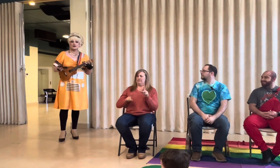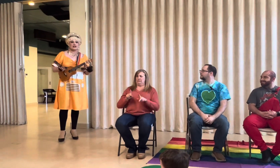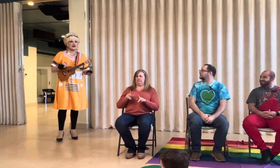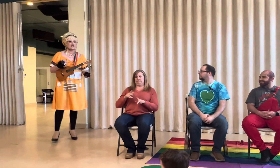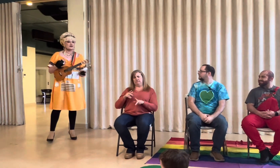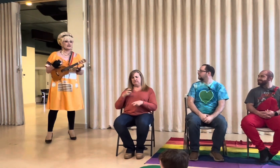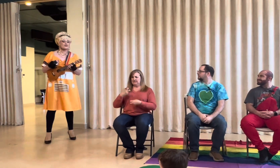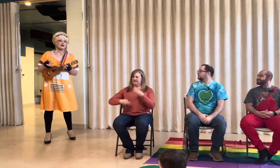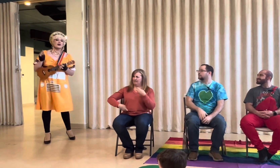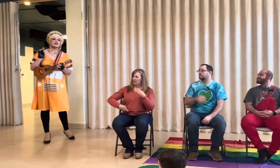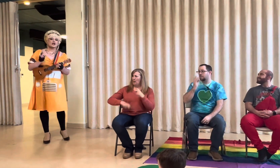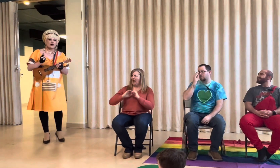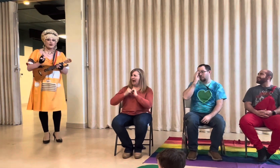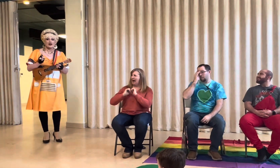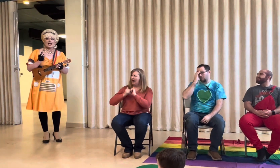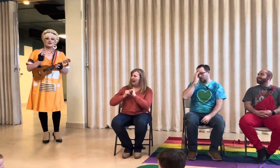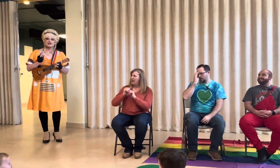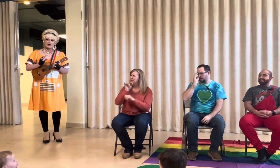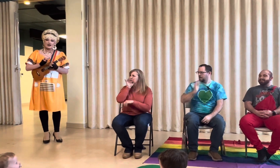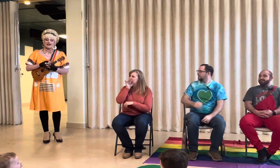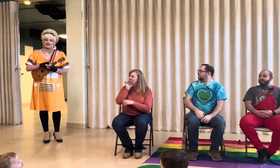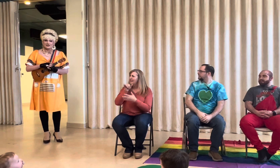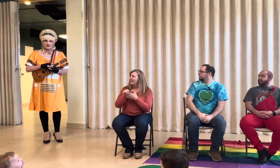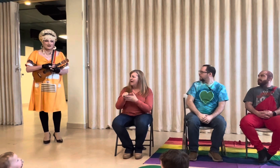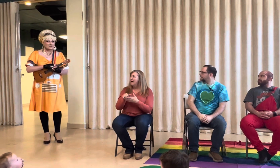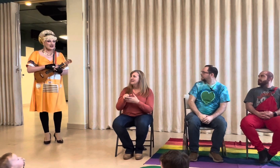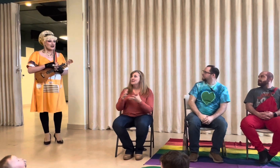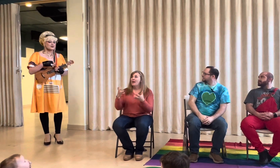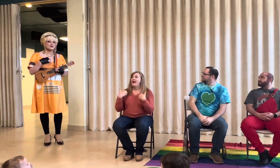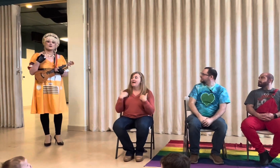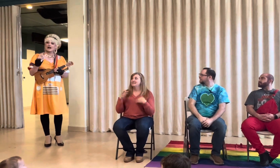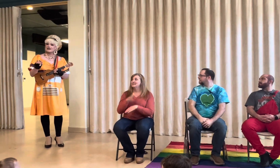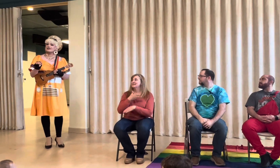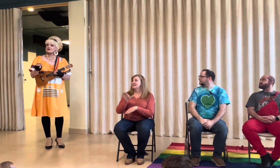learning how to use it. So, I have a song I'd like to share with you that helps you practice